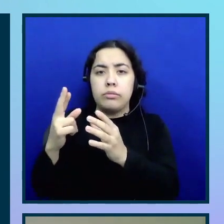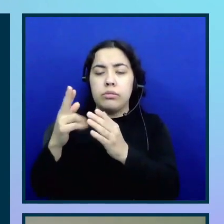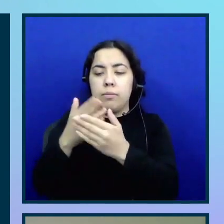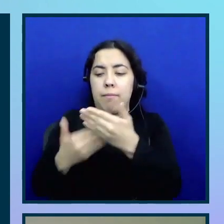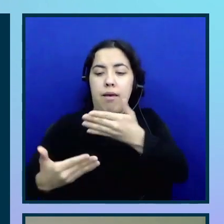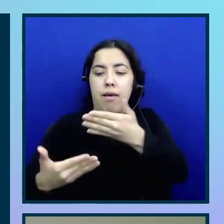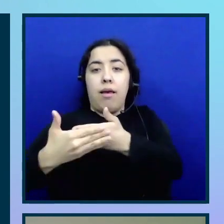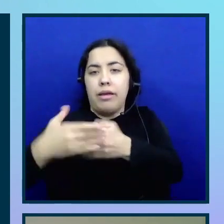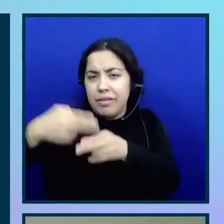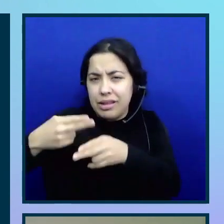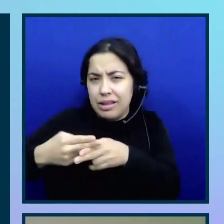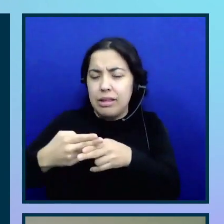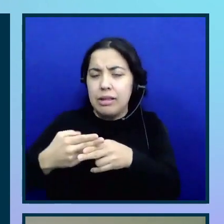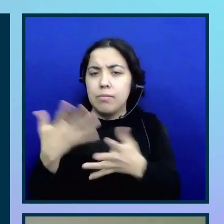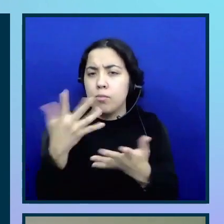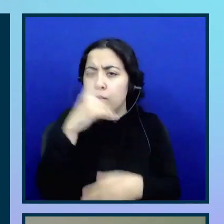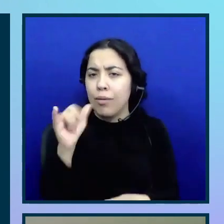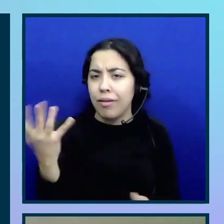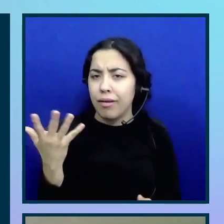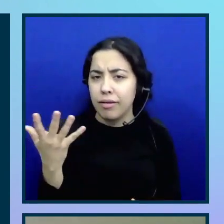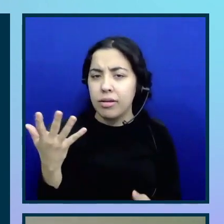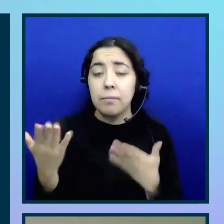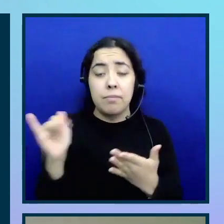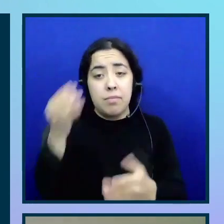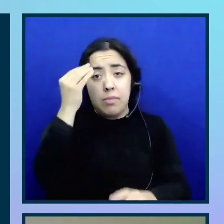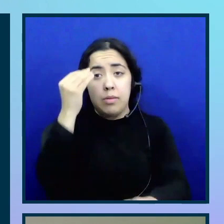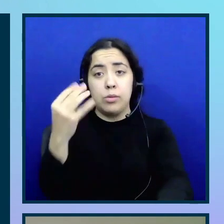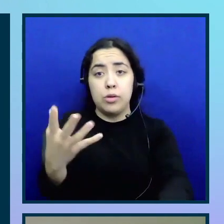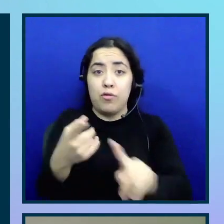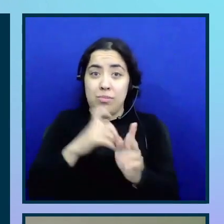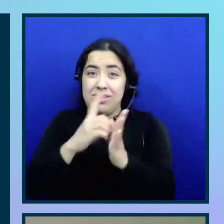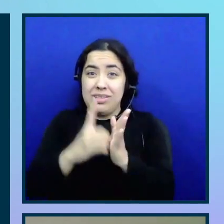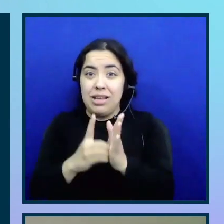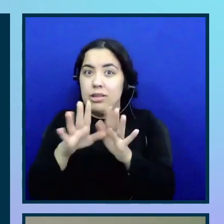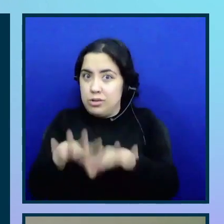That might tell you, for example, from a design side, how important that information is,